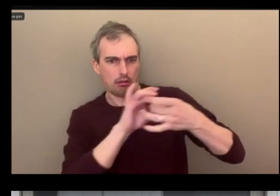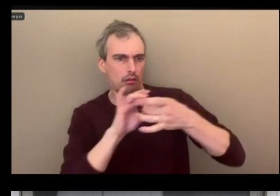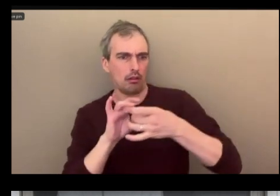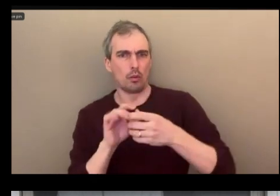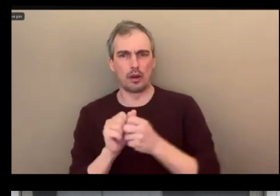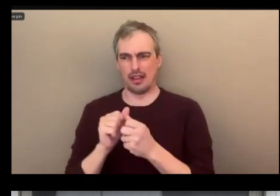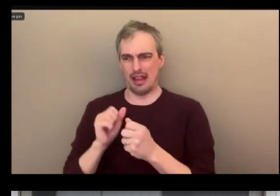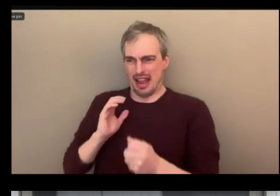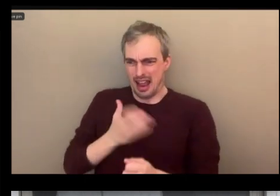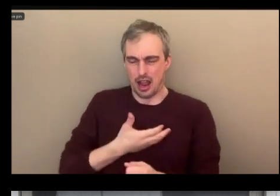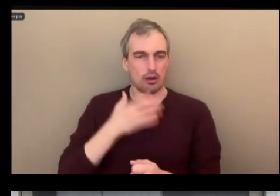And that's what we're trying to understand.